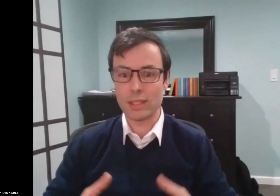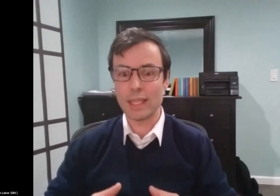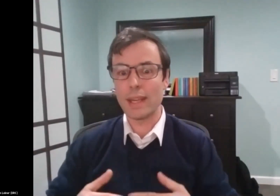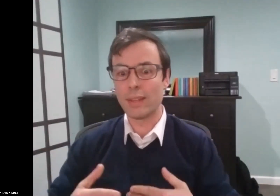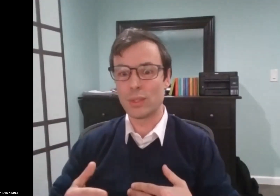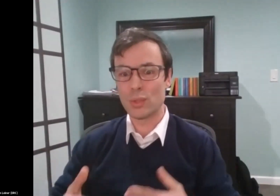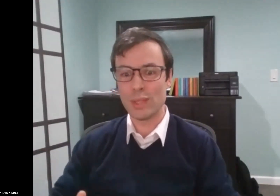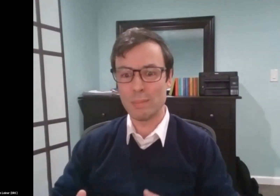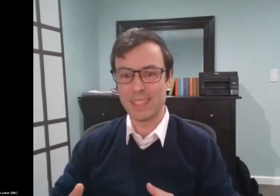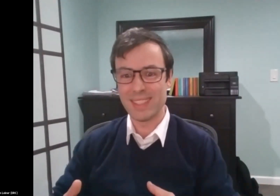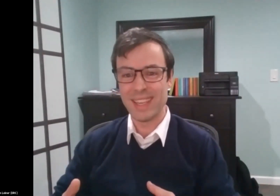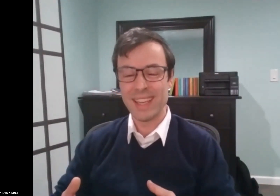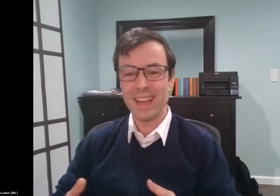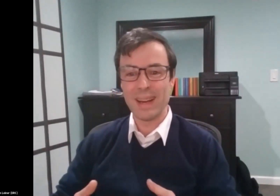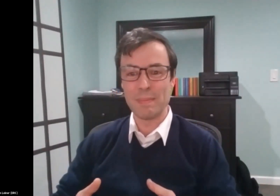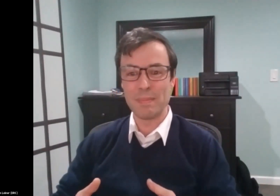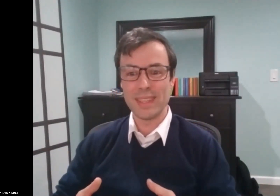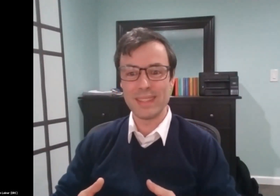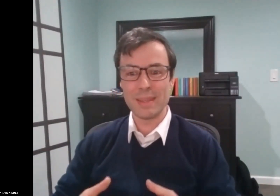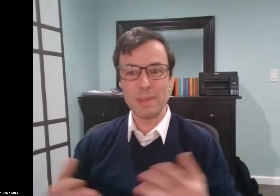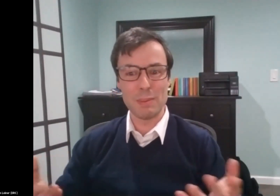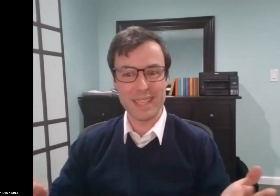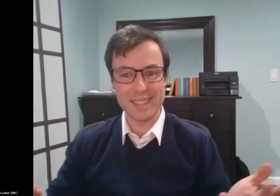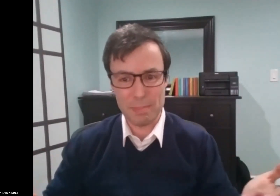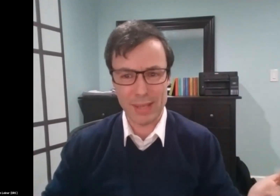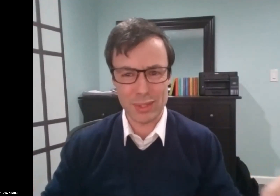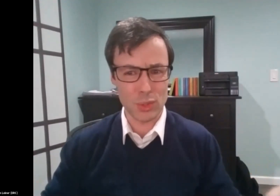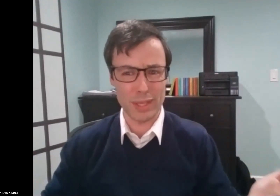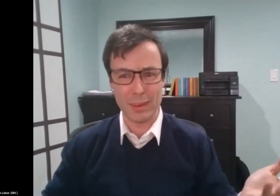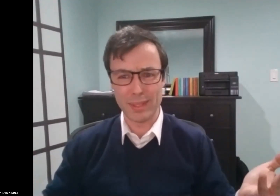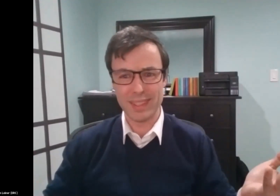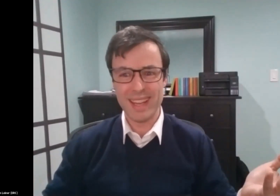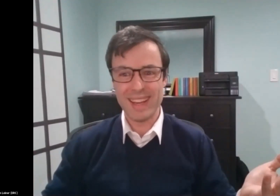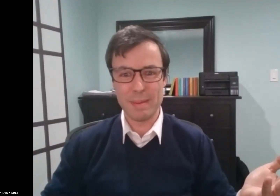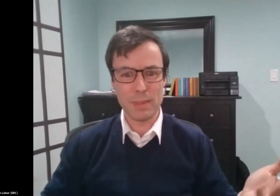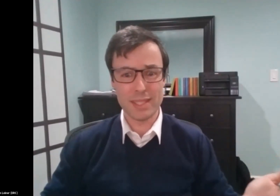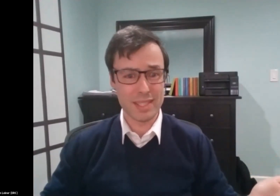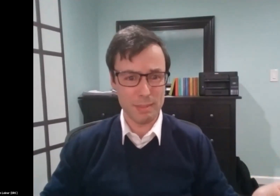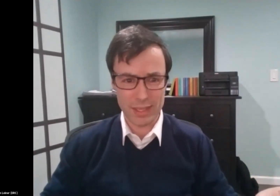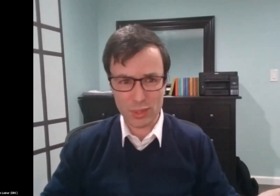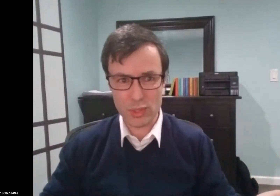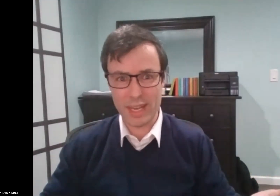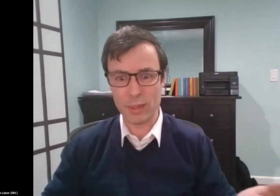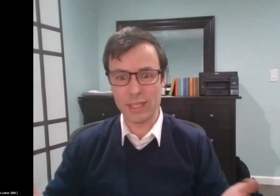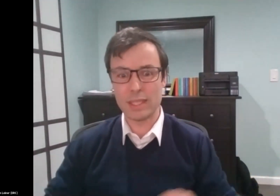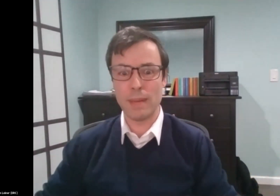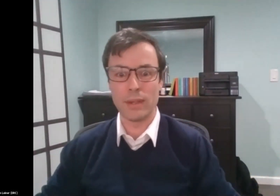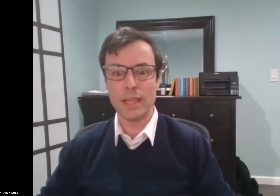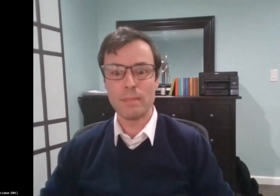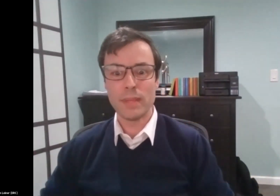about the rights that patients with disabilities to have support persons so that they could have equal access to